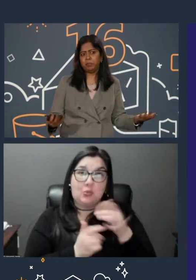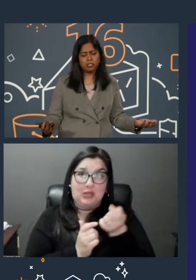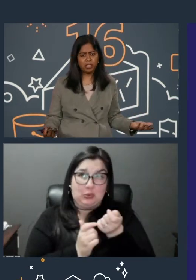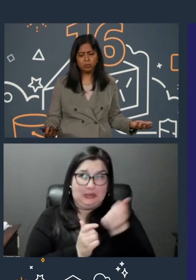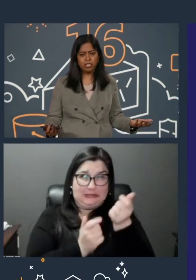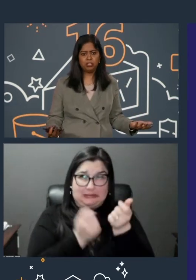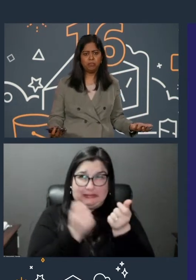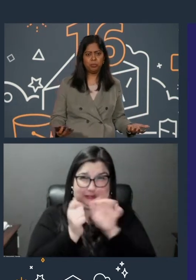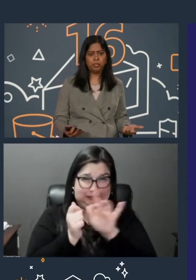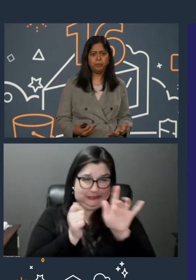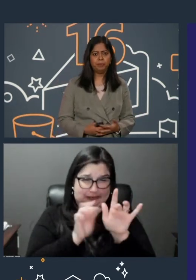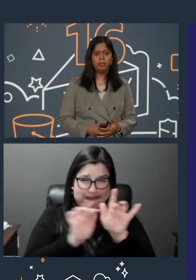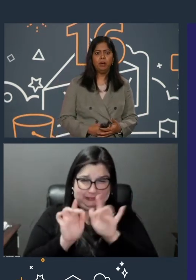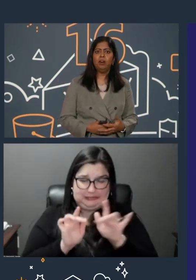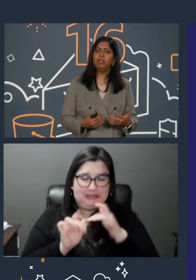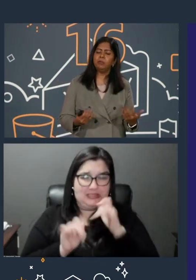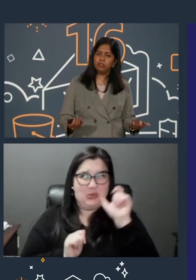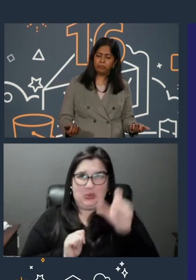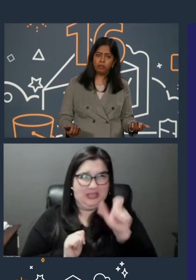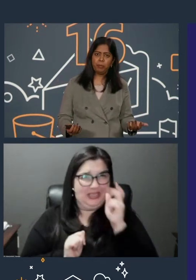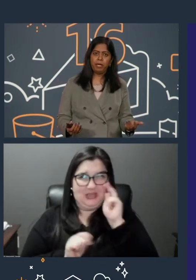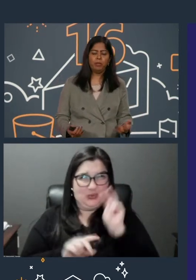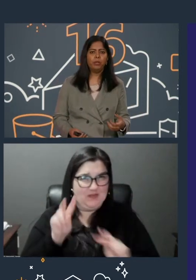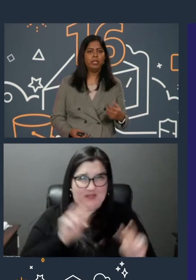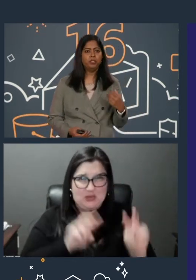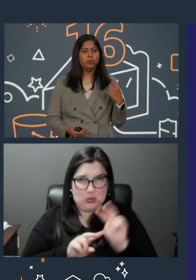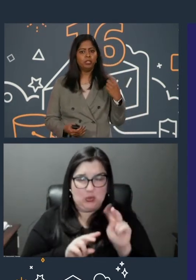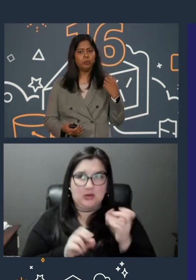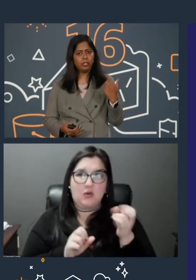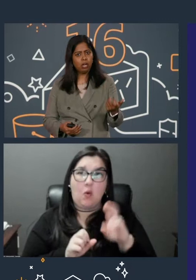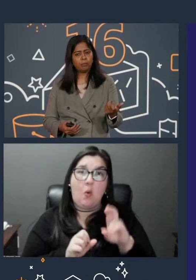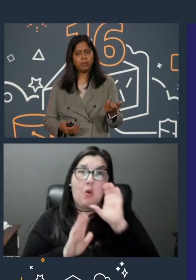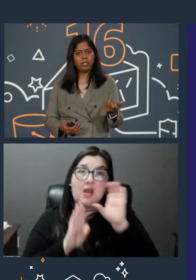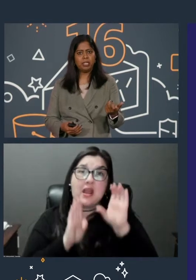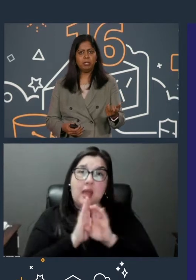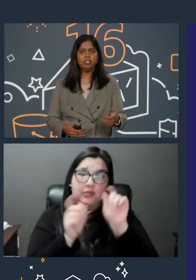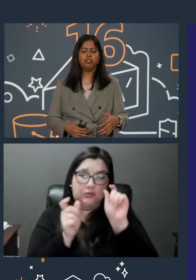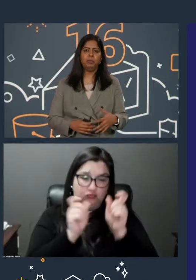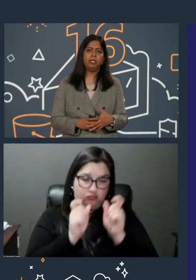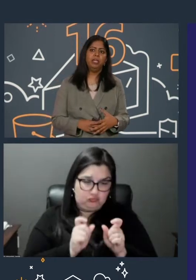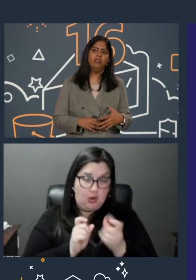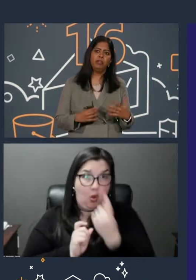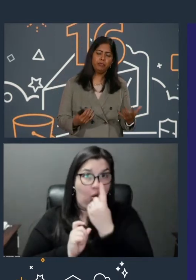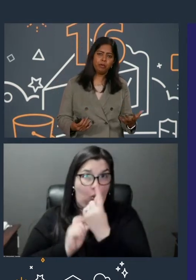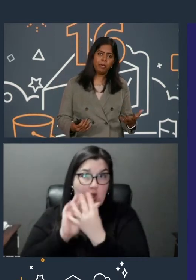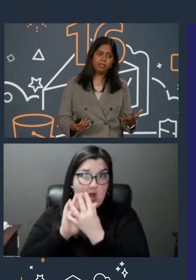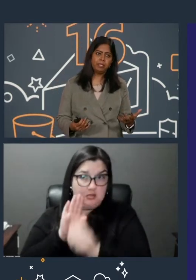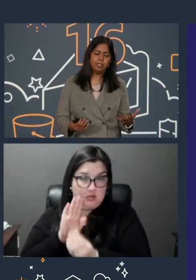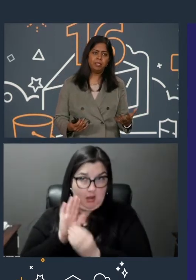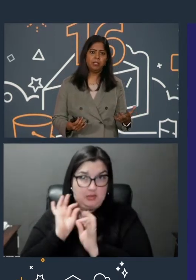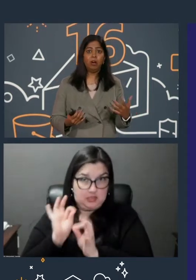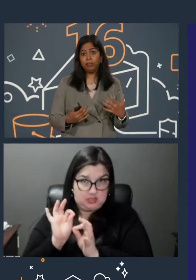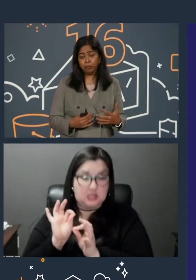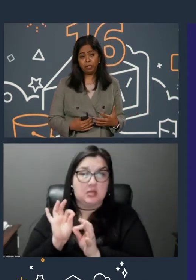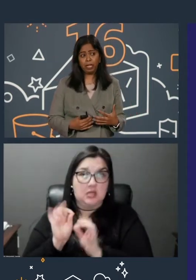because they don't need to view it. Or imagery formatting, where you want one copy of that image to be reformatted on the fly